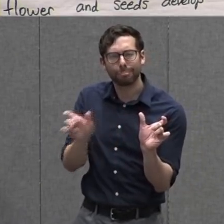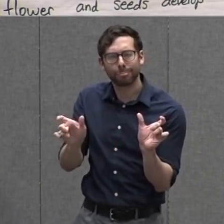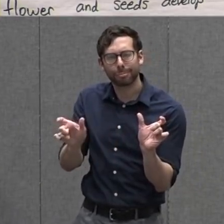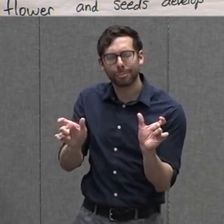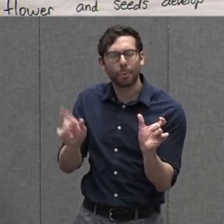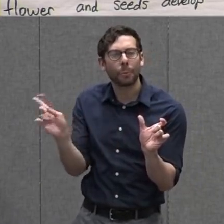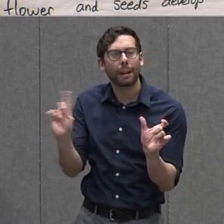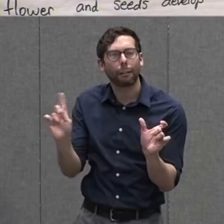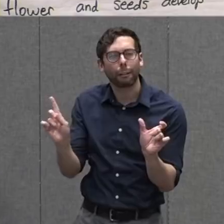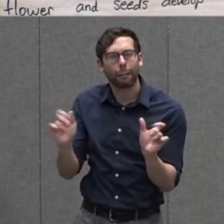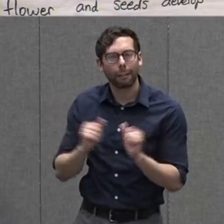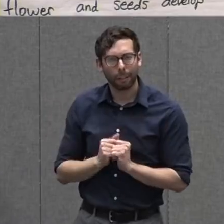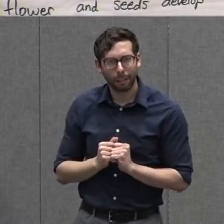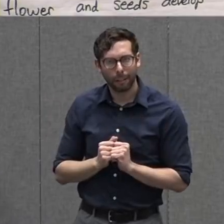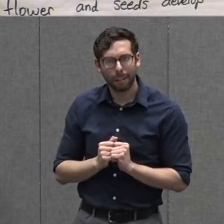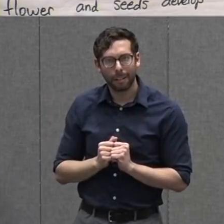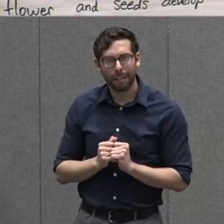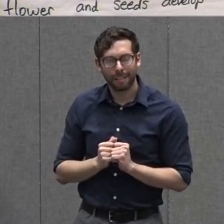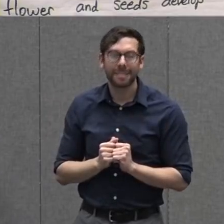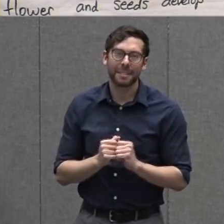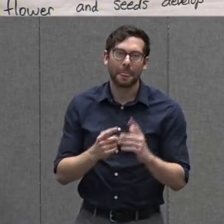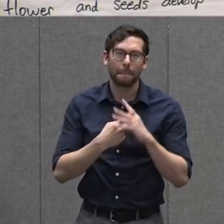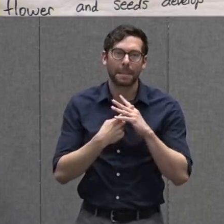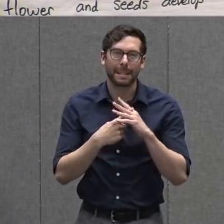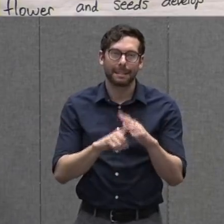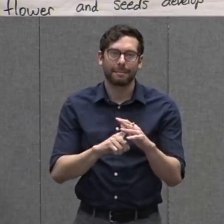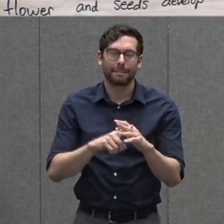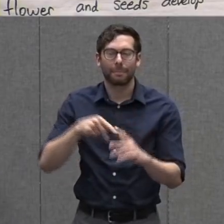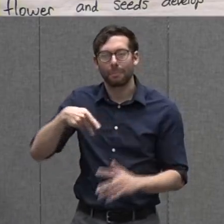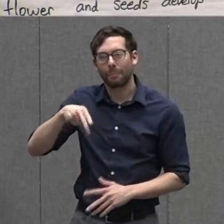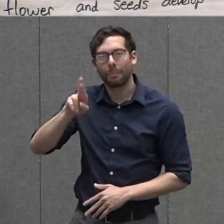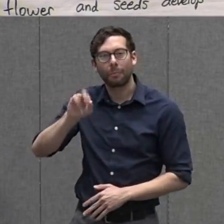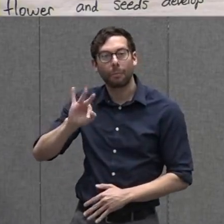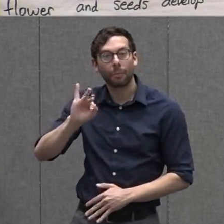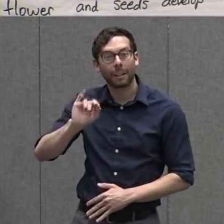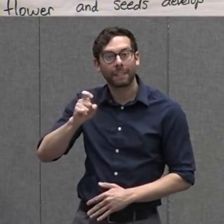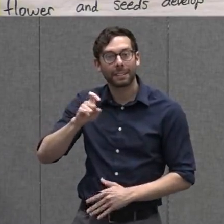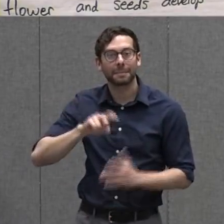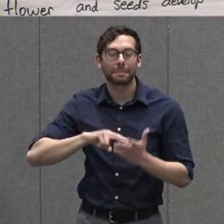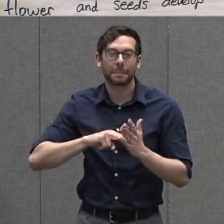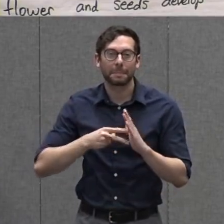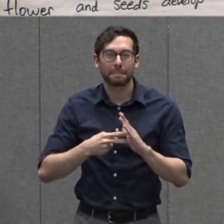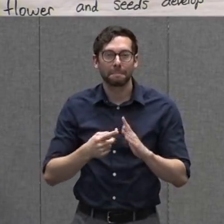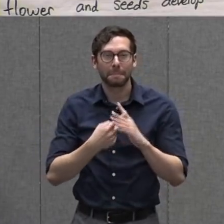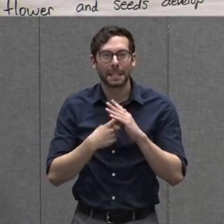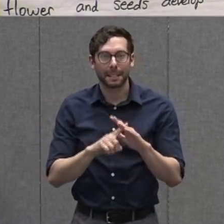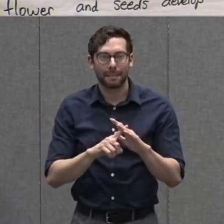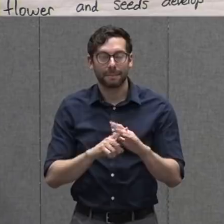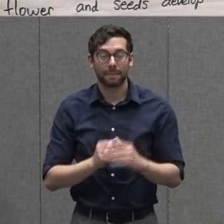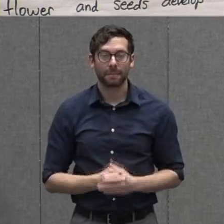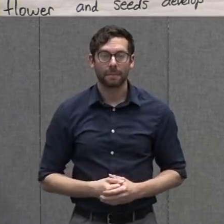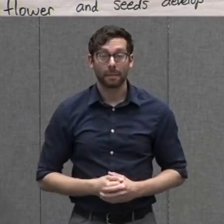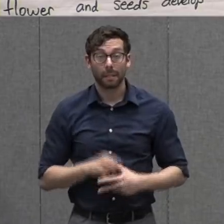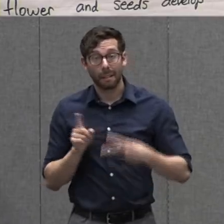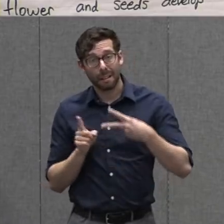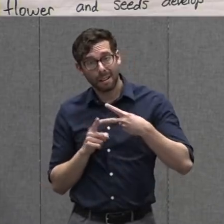That's right, friends. It was at the beginning. And then we had suffix. Go ahead and tell the grownup or sibling